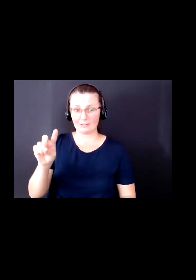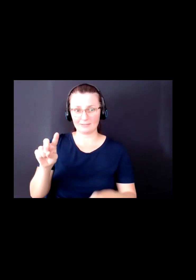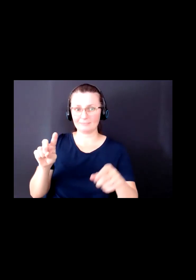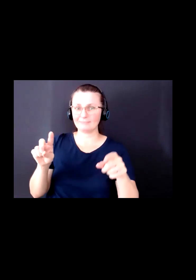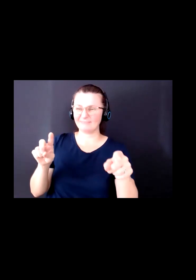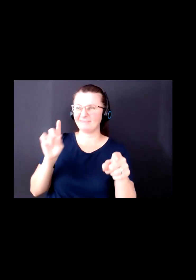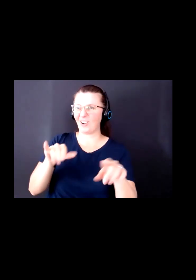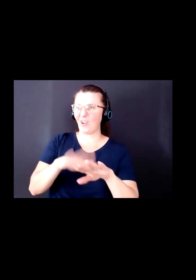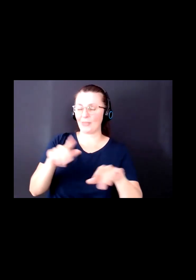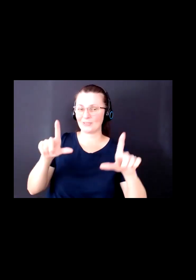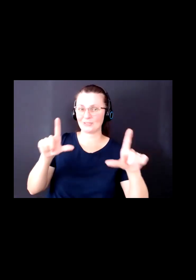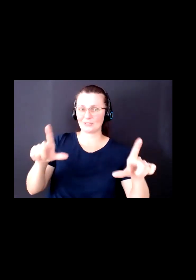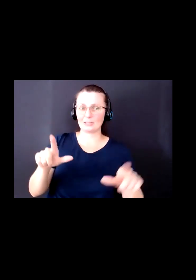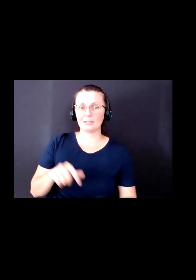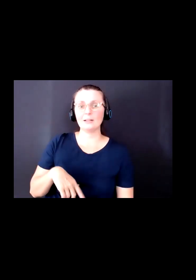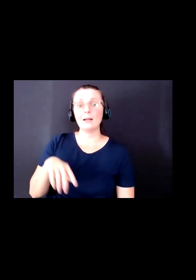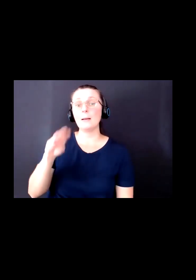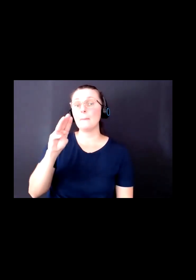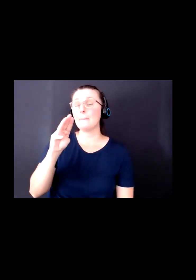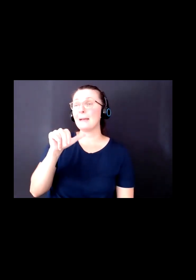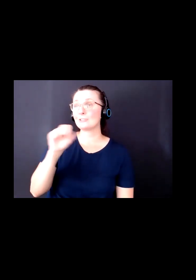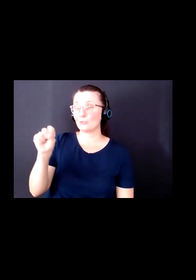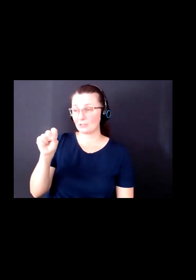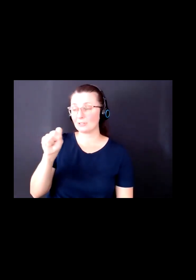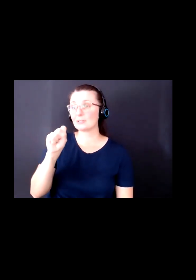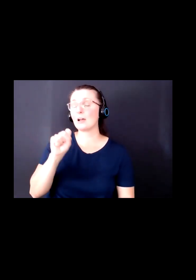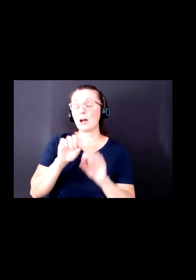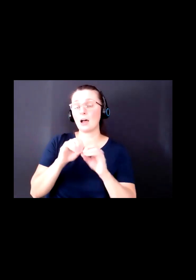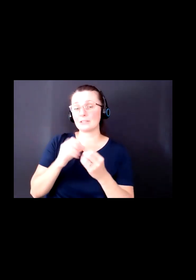the screen. MOD serves as a resource to state agencies,